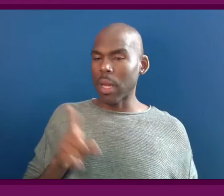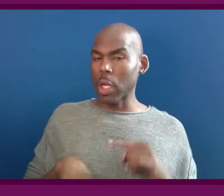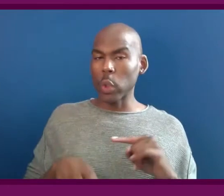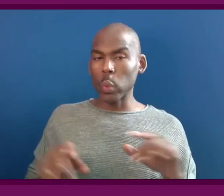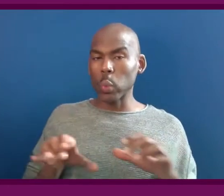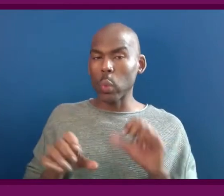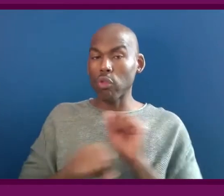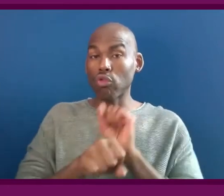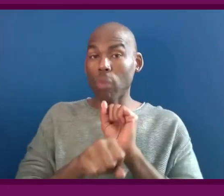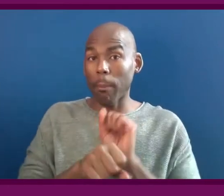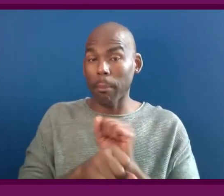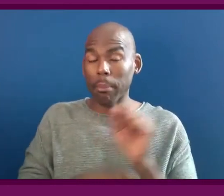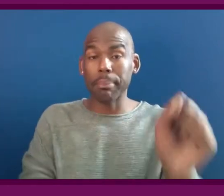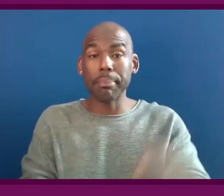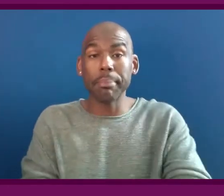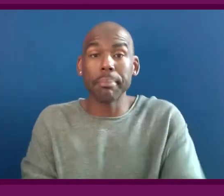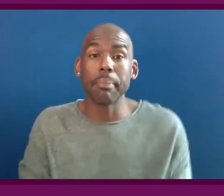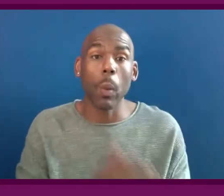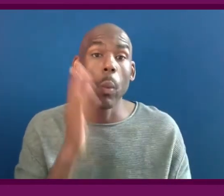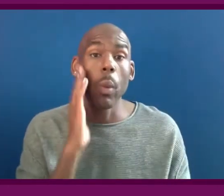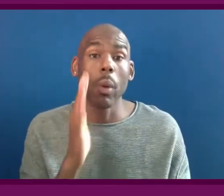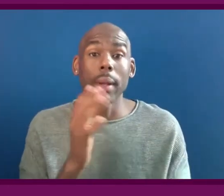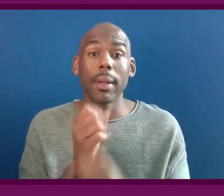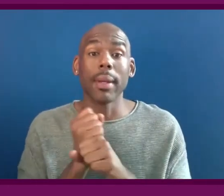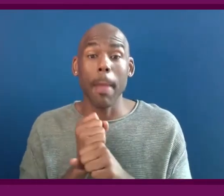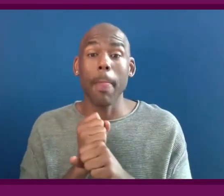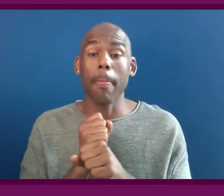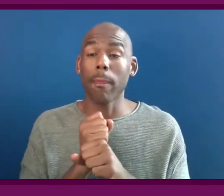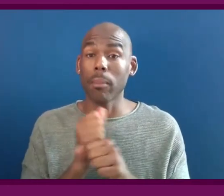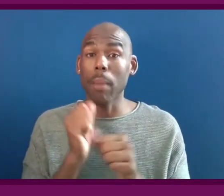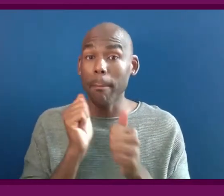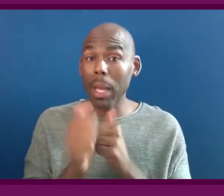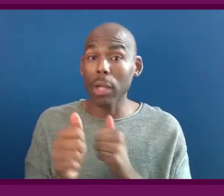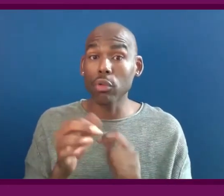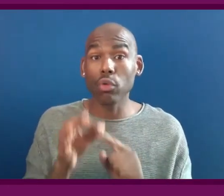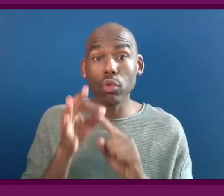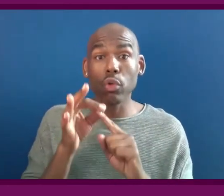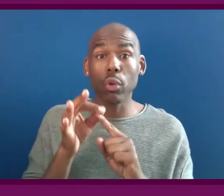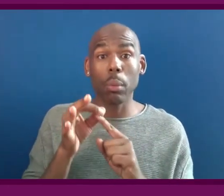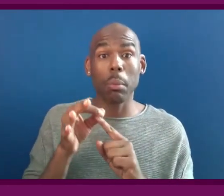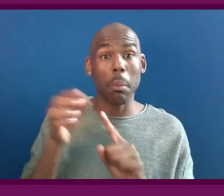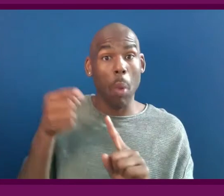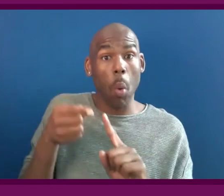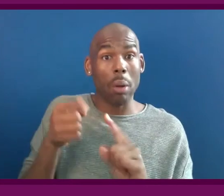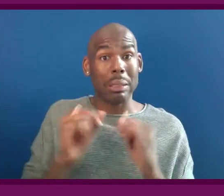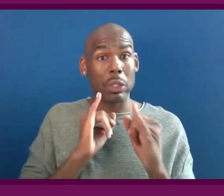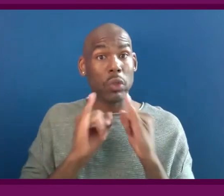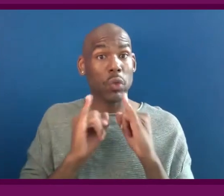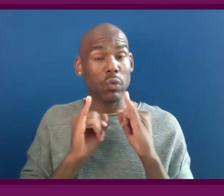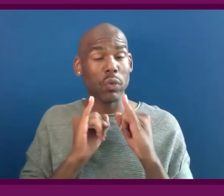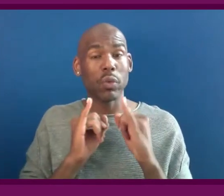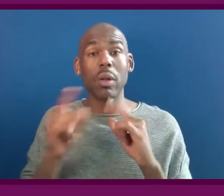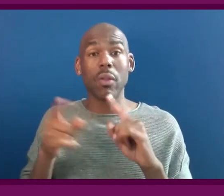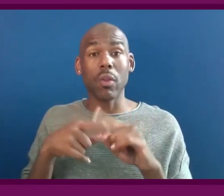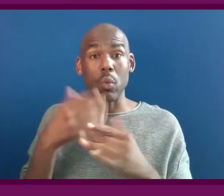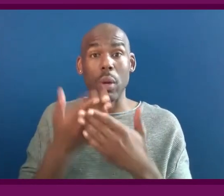You will get past a certain point in the interview and then you'll come to some very uncomfortable